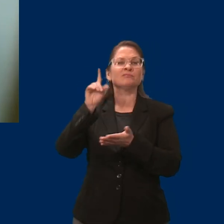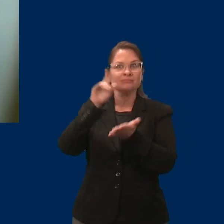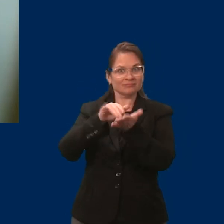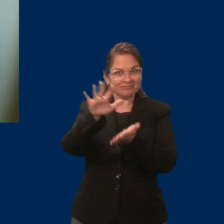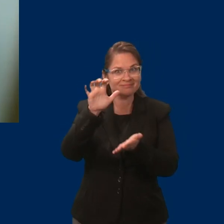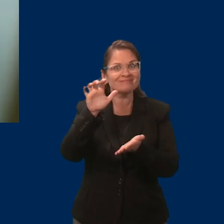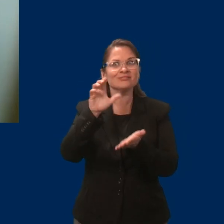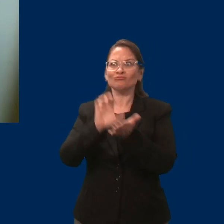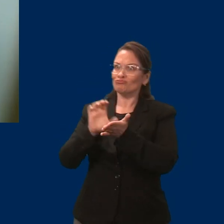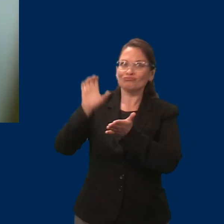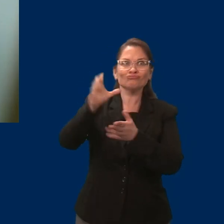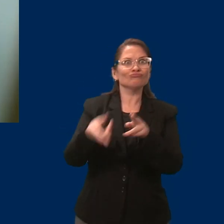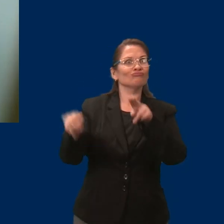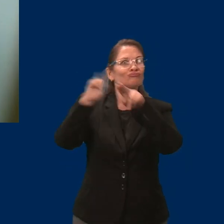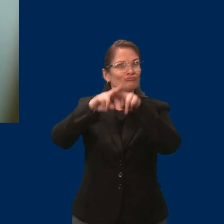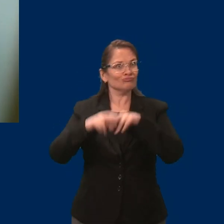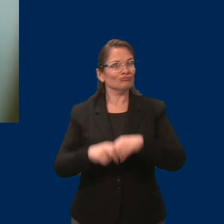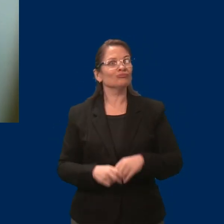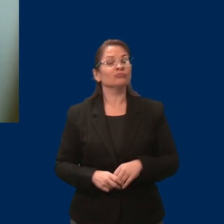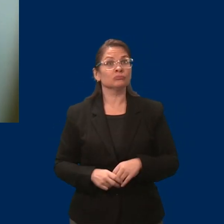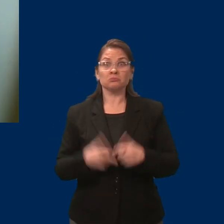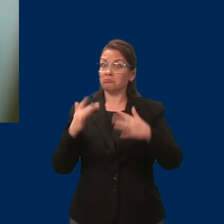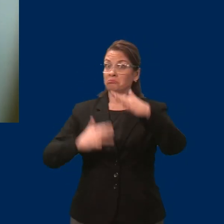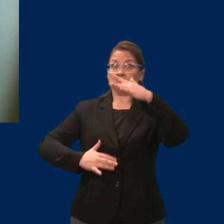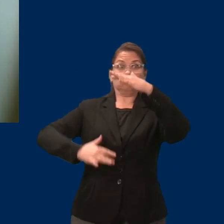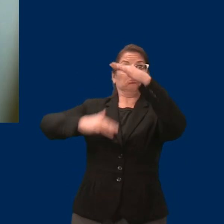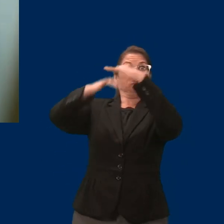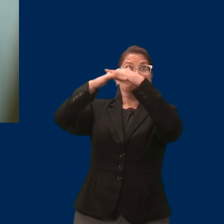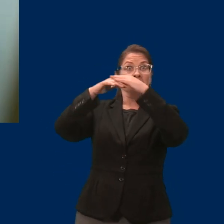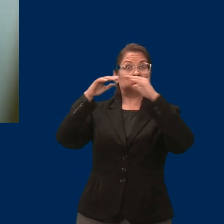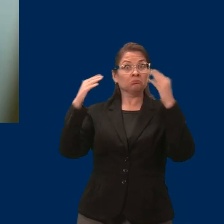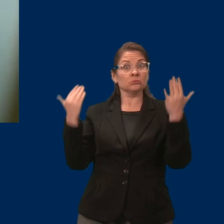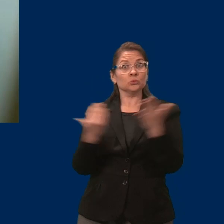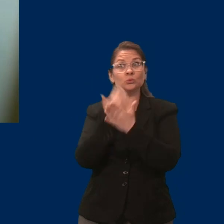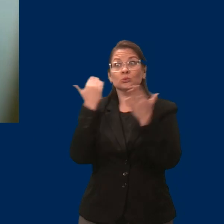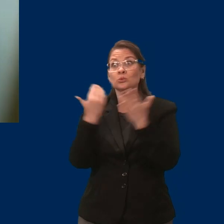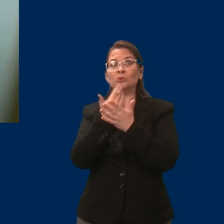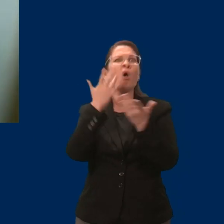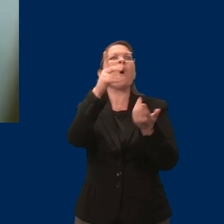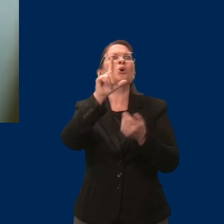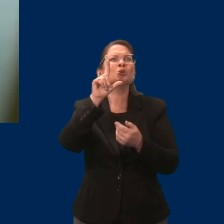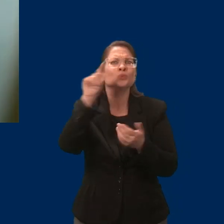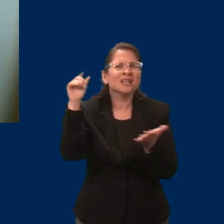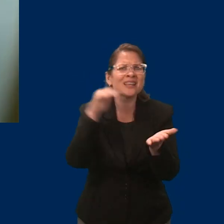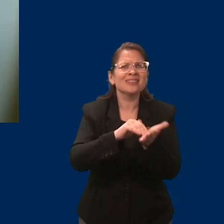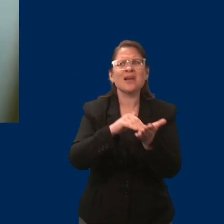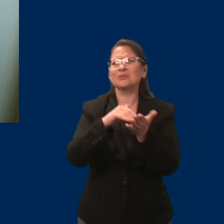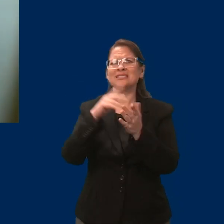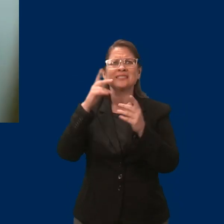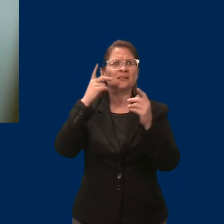new nursing home assisted living, group homes, home care, DTNH, palliative care, and hospice employees.